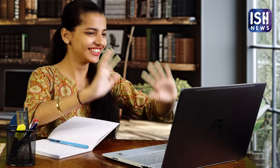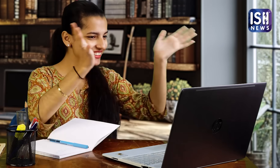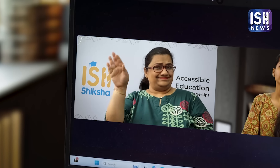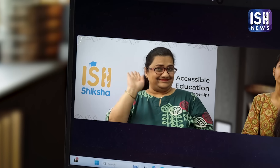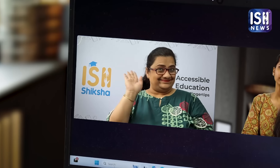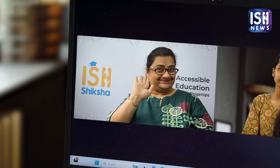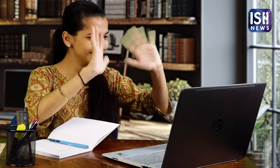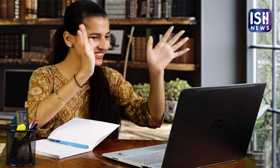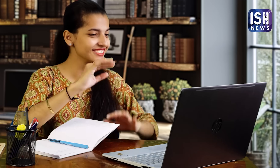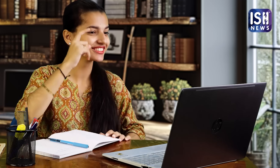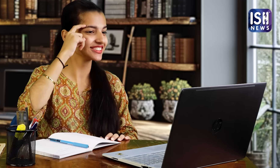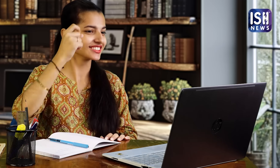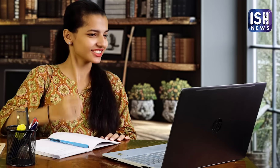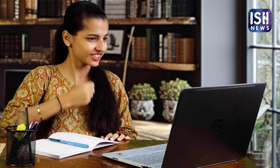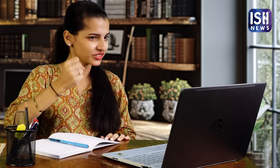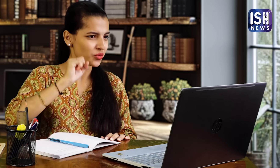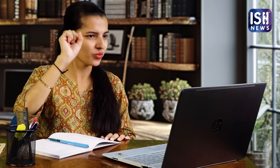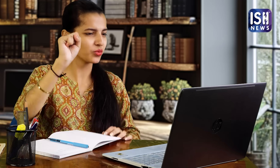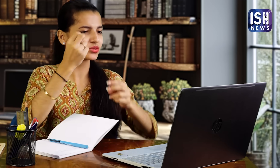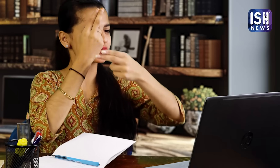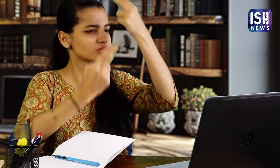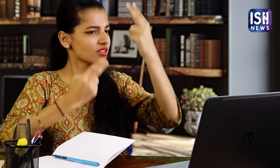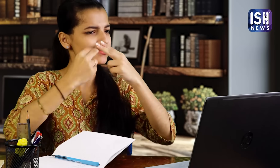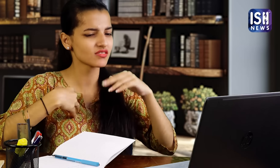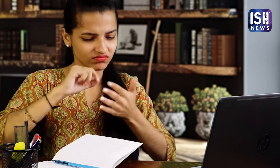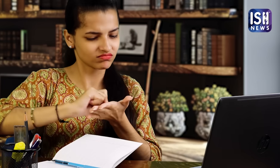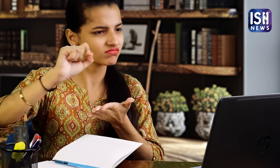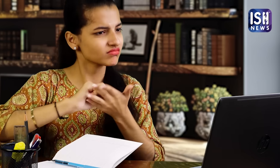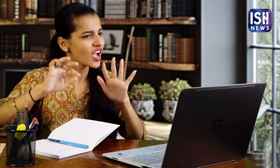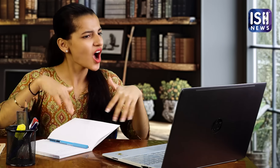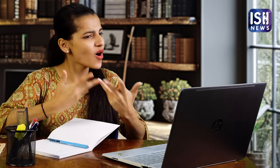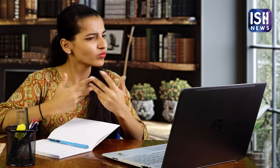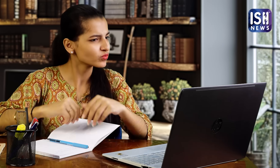Hi! Hello! How do I write a biography of Mahatma Gandhi?